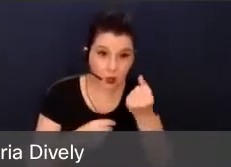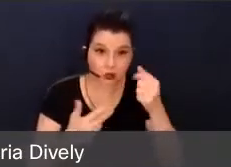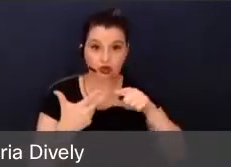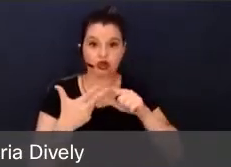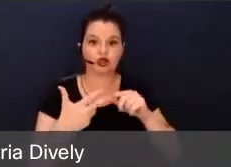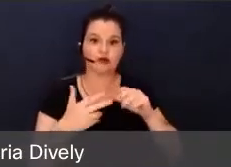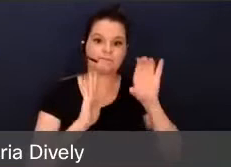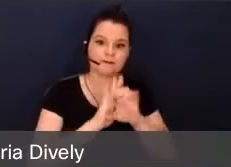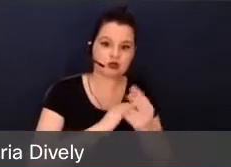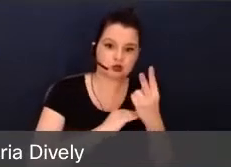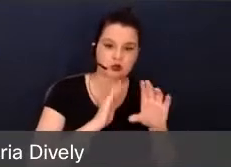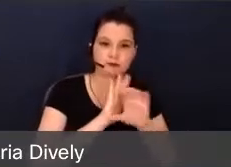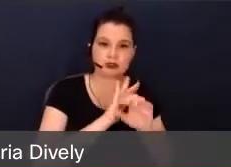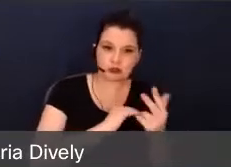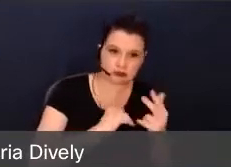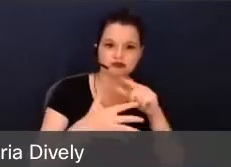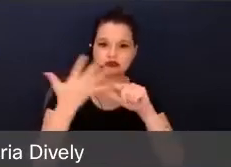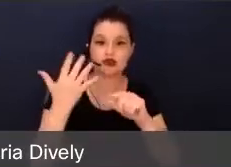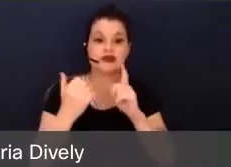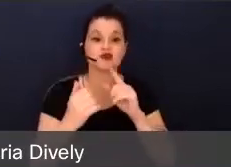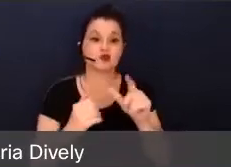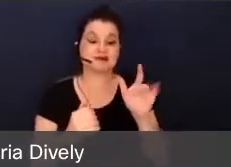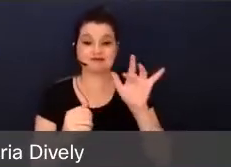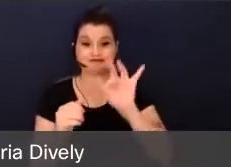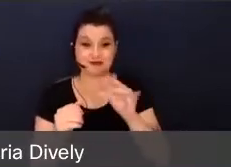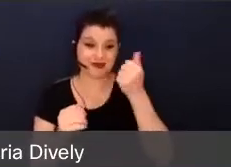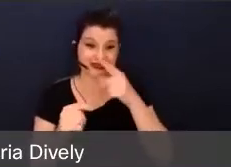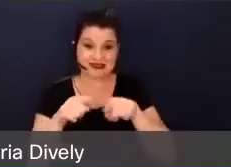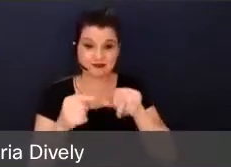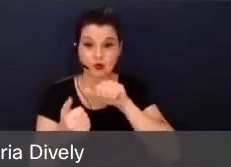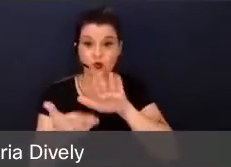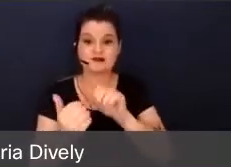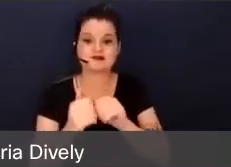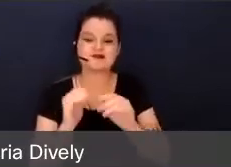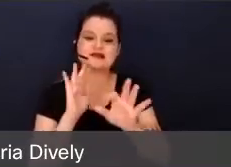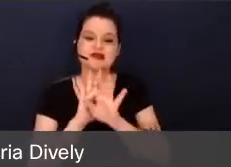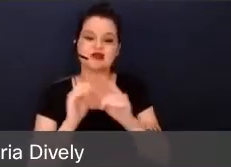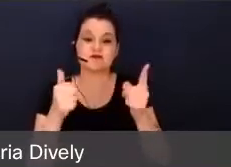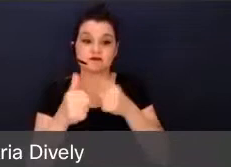So the selection pane, um, you can get to that in a number of ways. The first way you can get to that is